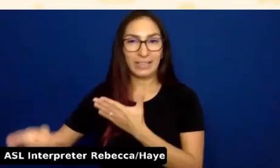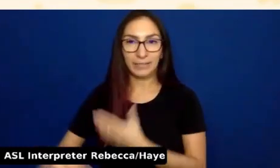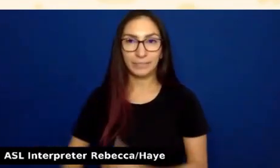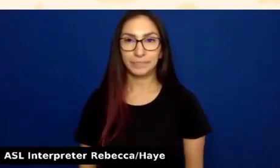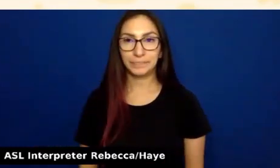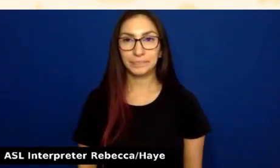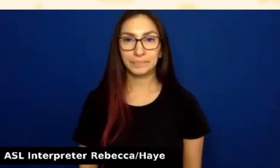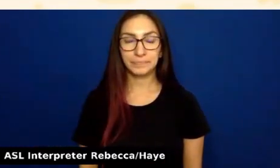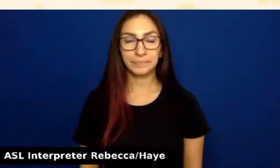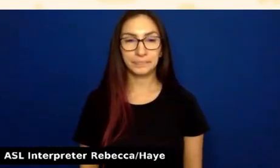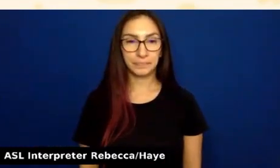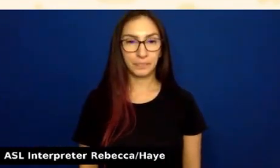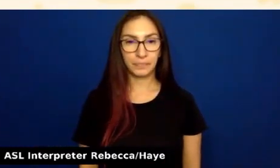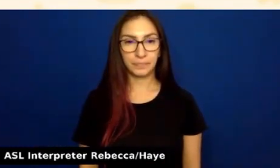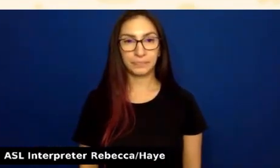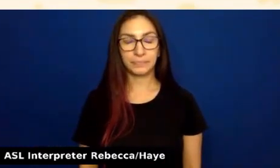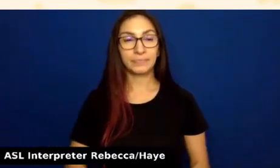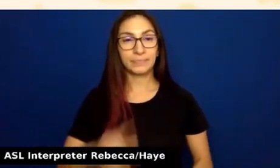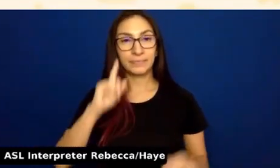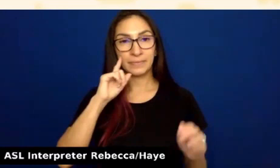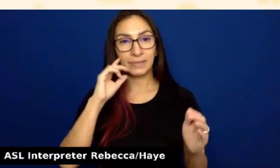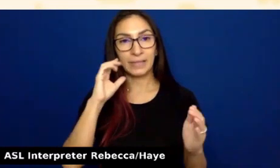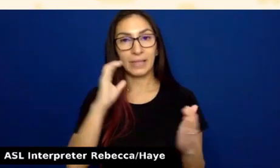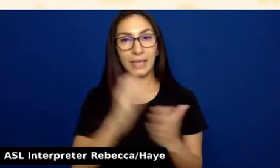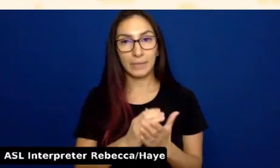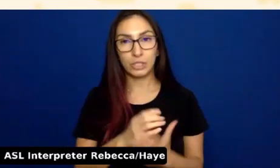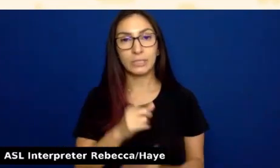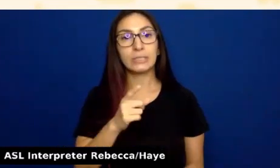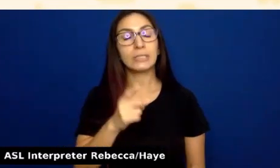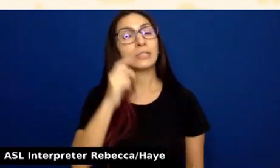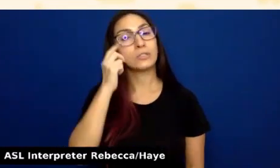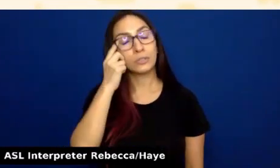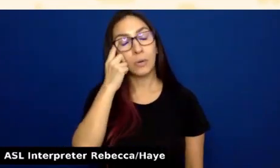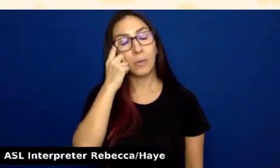Images; When the theme is inserting images, it should allow for alt text.